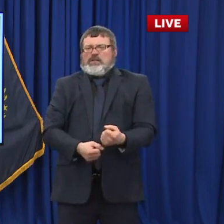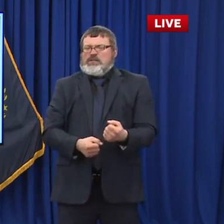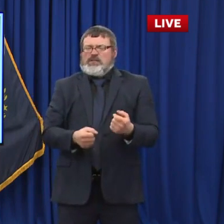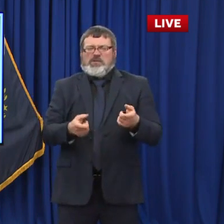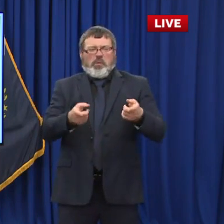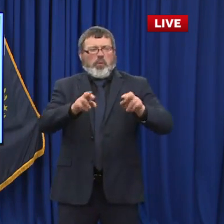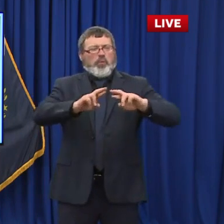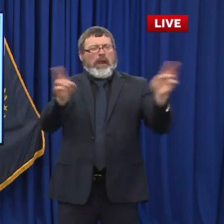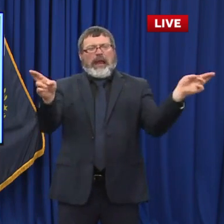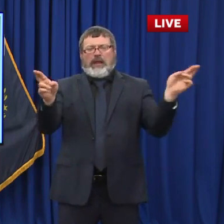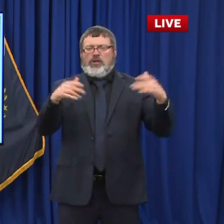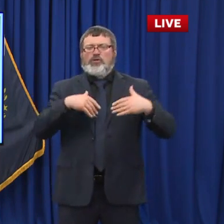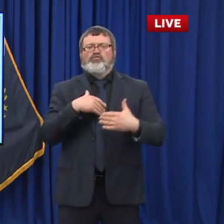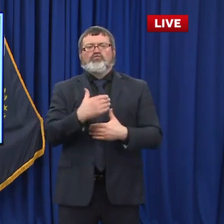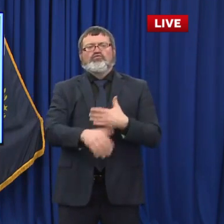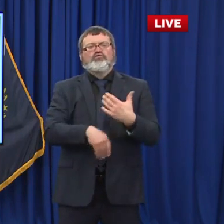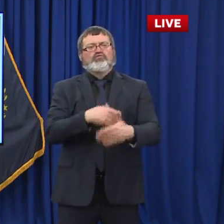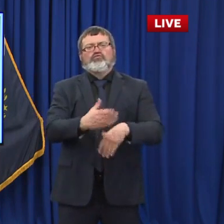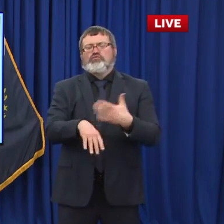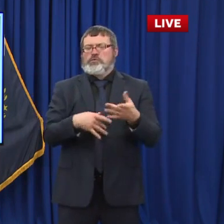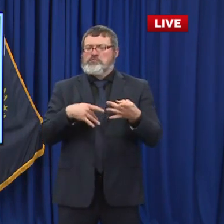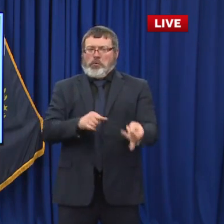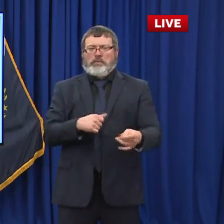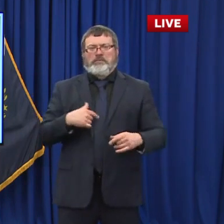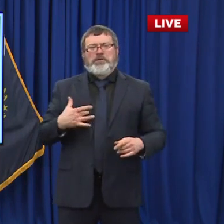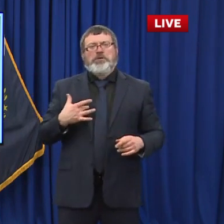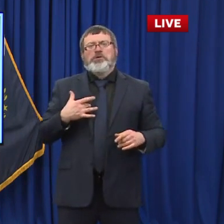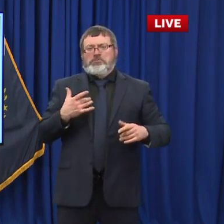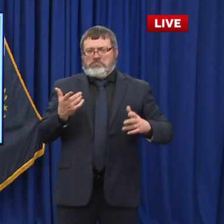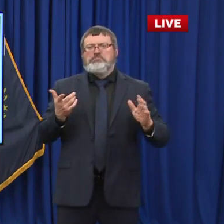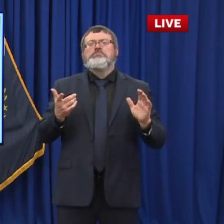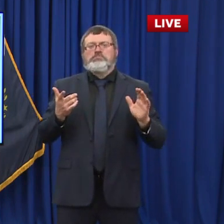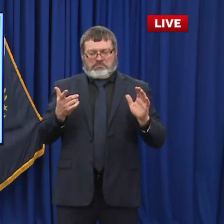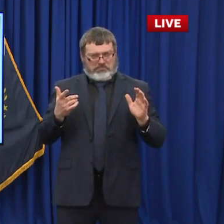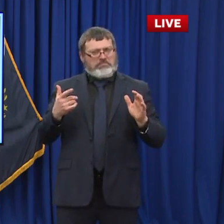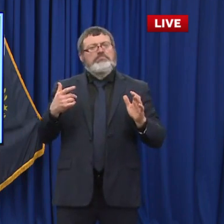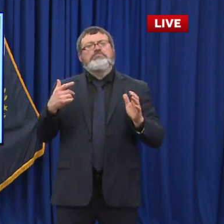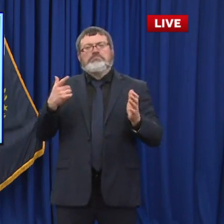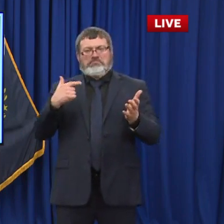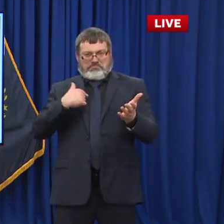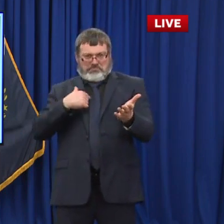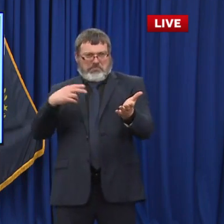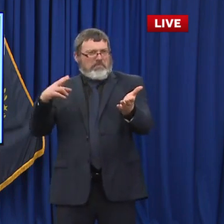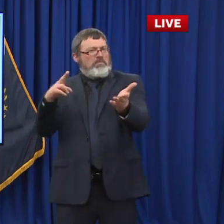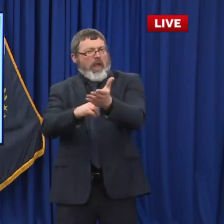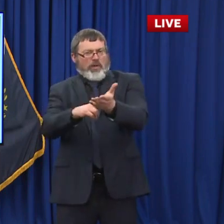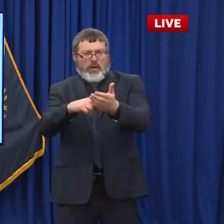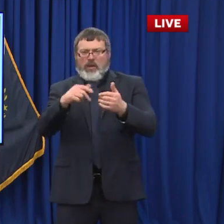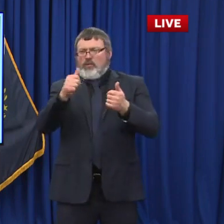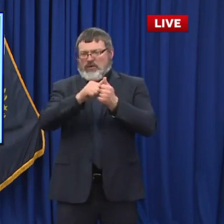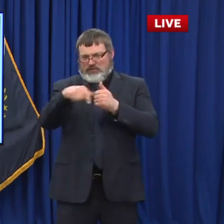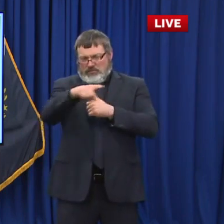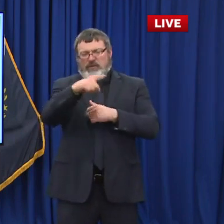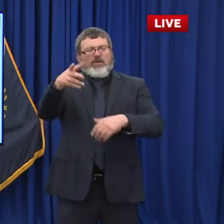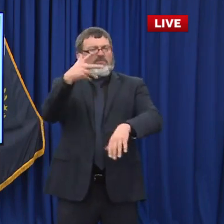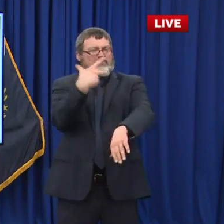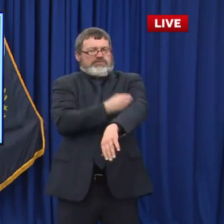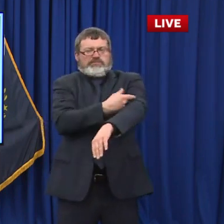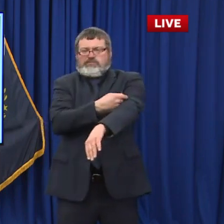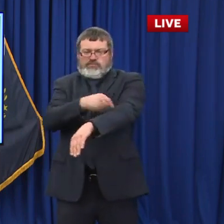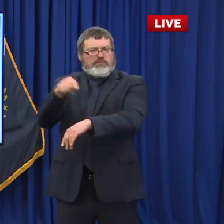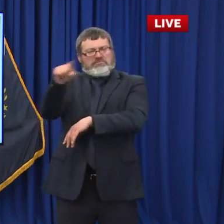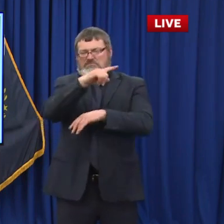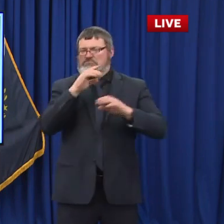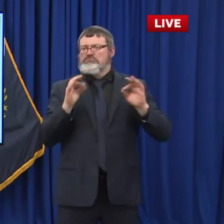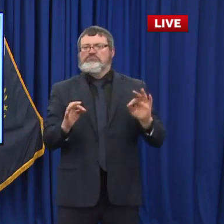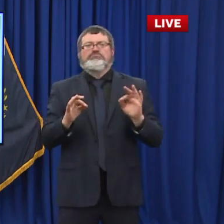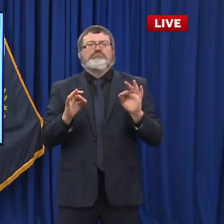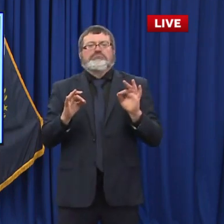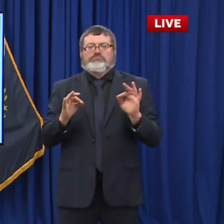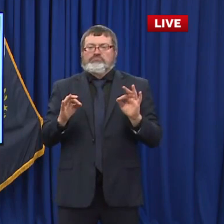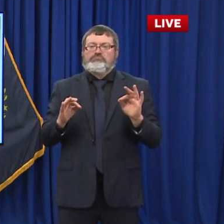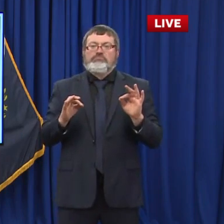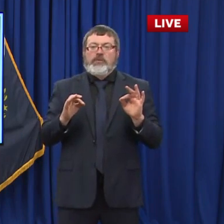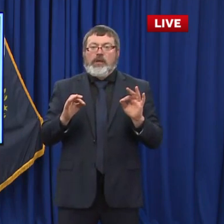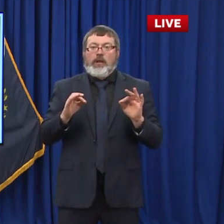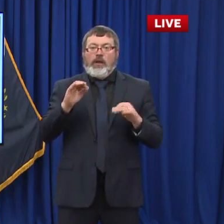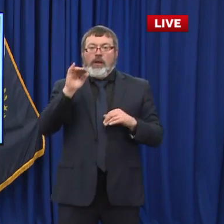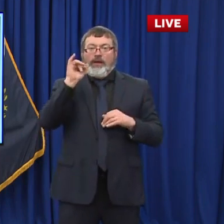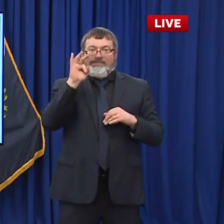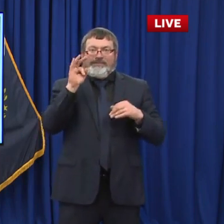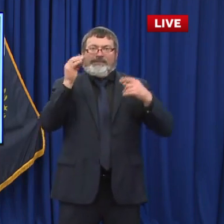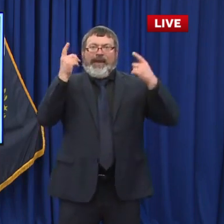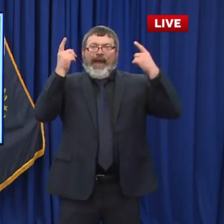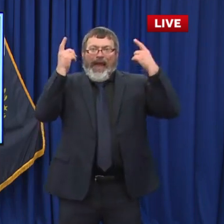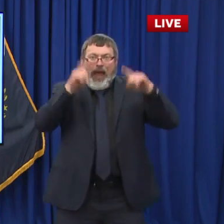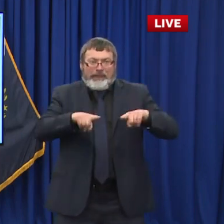WE ARE VERY CONFIDENT THAT THEY’RE GOING TO BE ABLE TO FULFILL THEIR OBLIGATIONS UNDER THE FEDERAL CONTRACT TO VACCINATE THE NURSING HOMES, BUT IT FOR SOME CHANCE IN ANY CHANCE